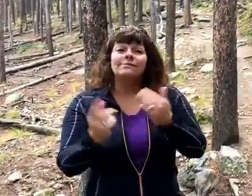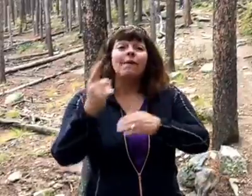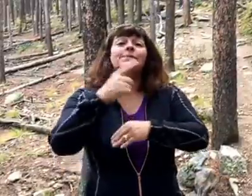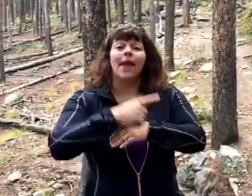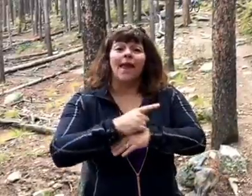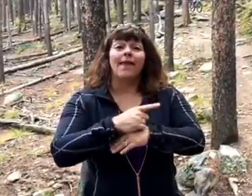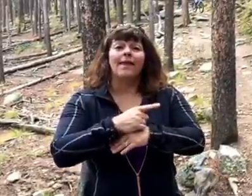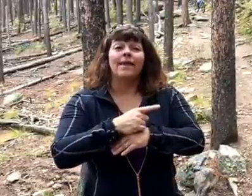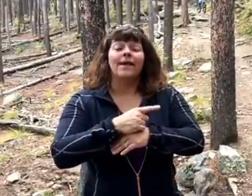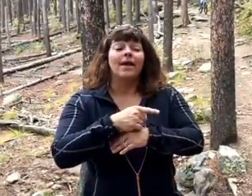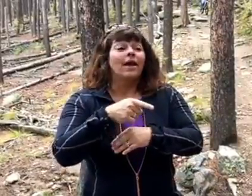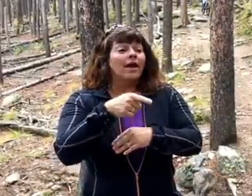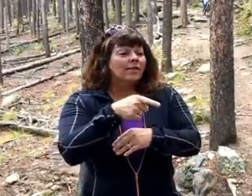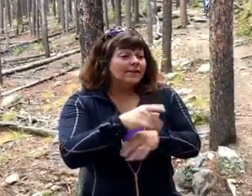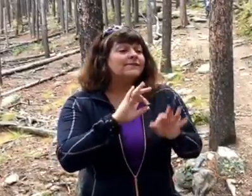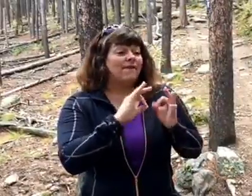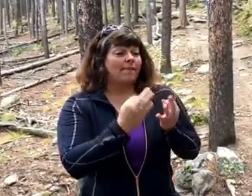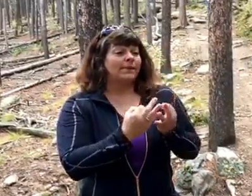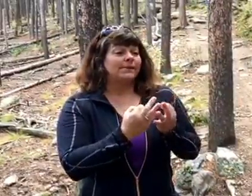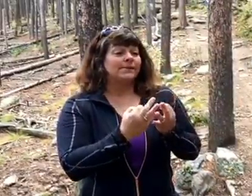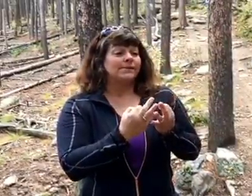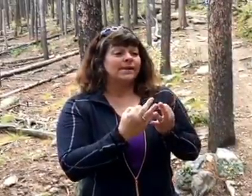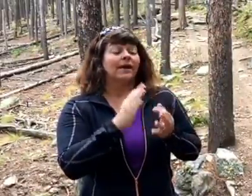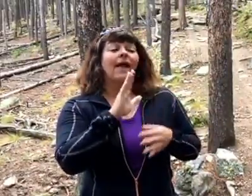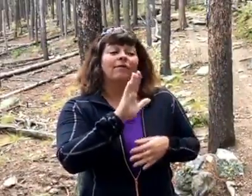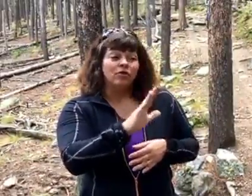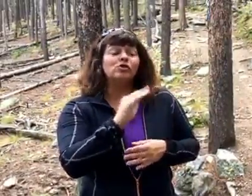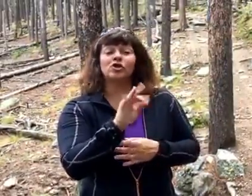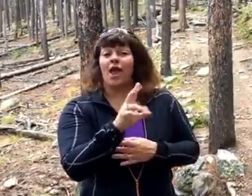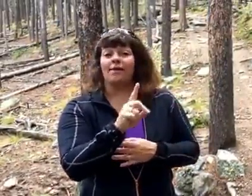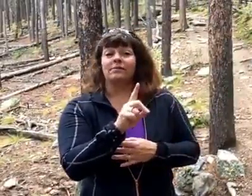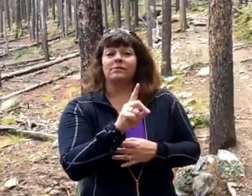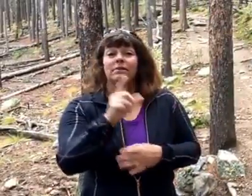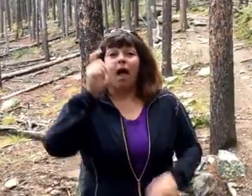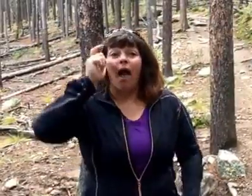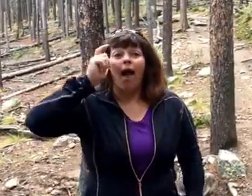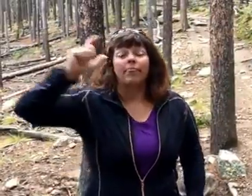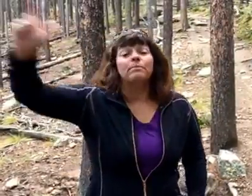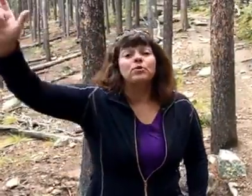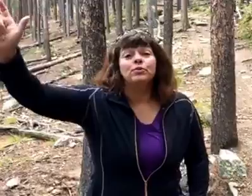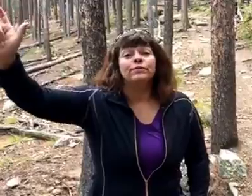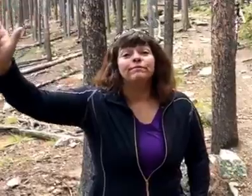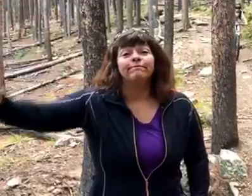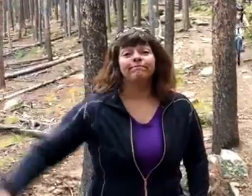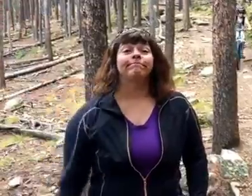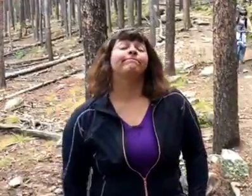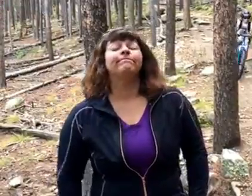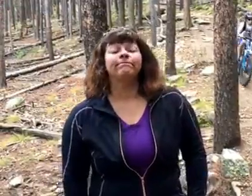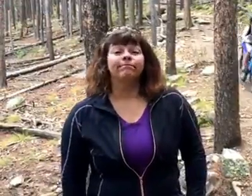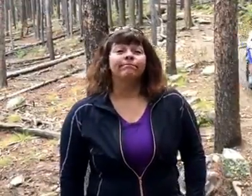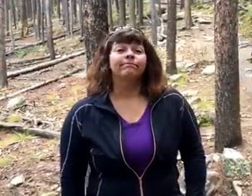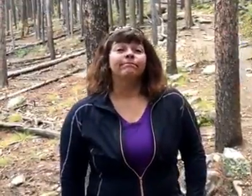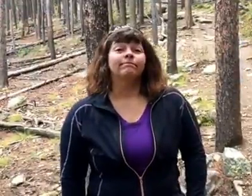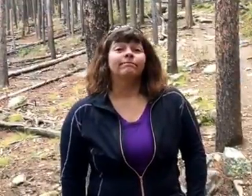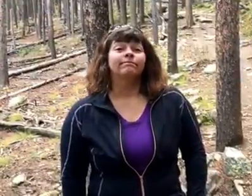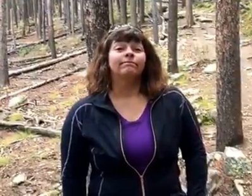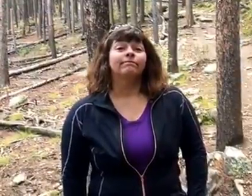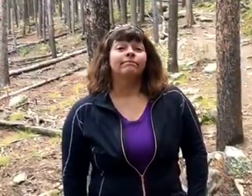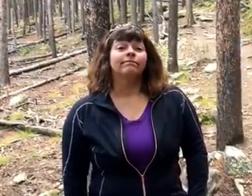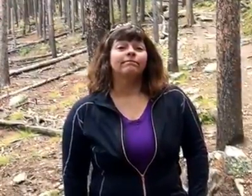some day these families can have their child on the moon.